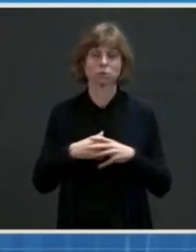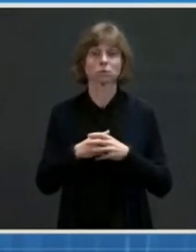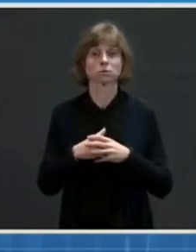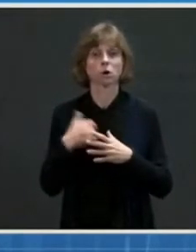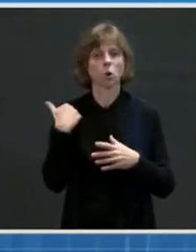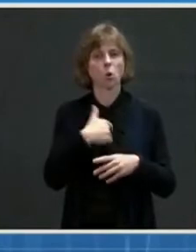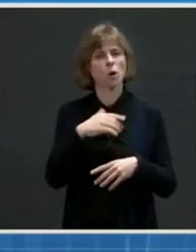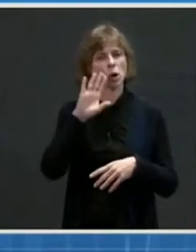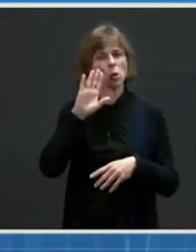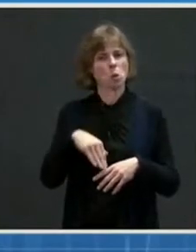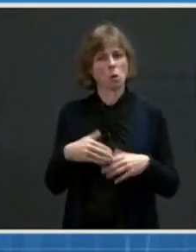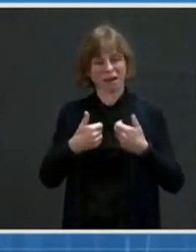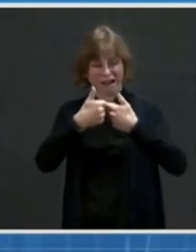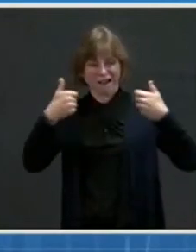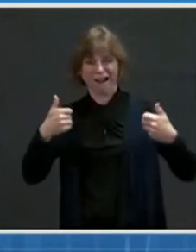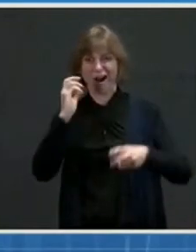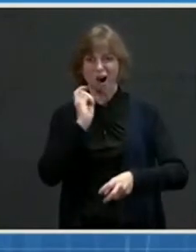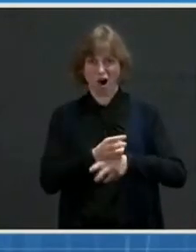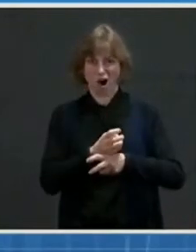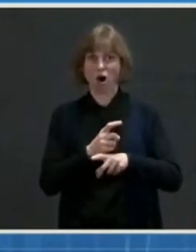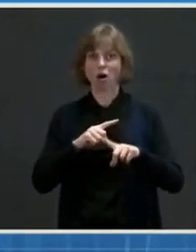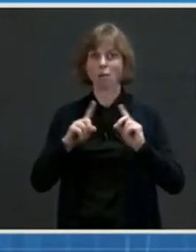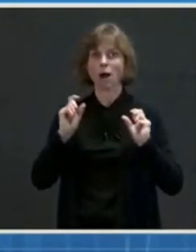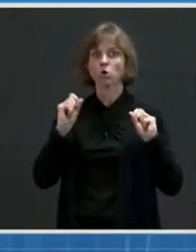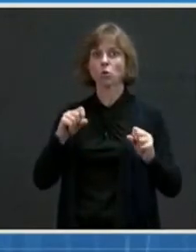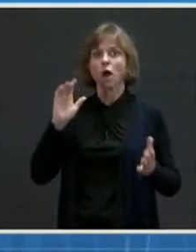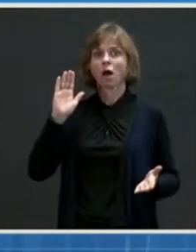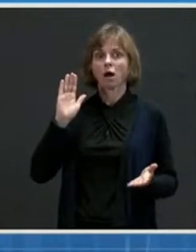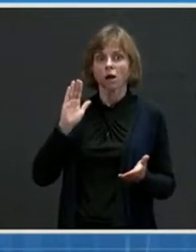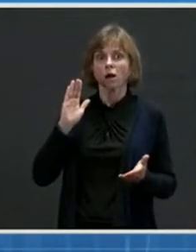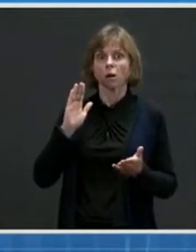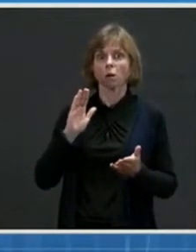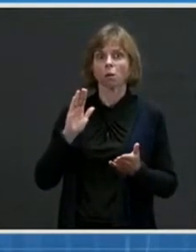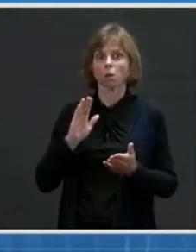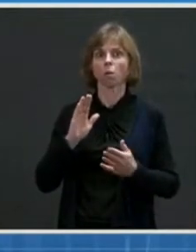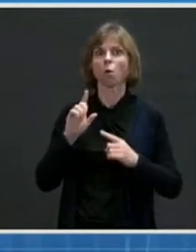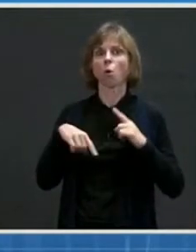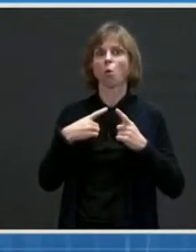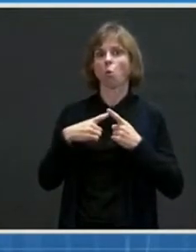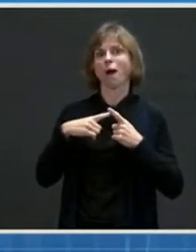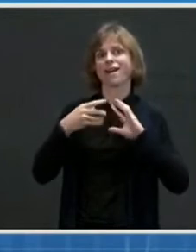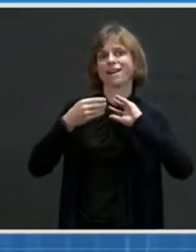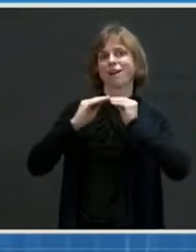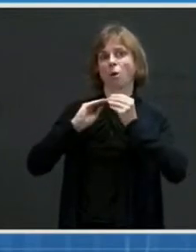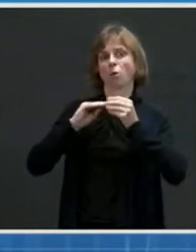AS WE HAVE NOTED, DISTANCING REQUIREMENTS, WHICH WE